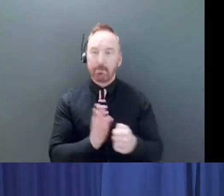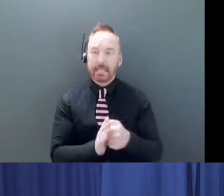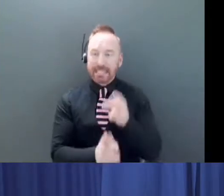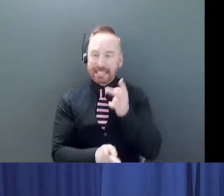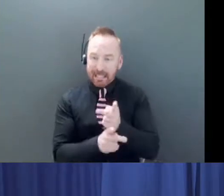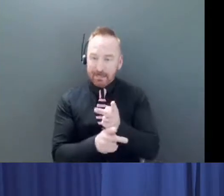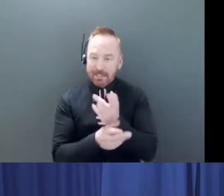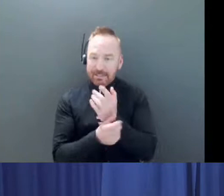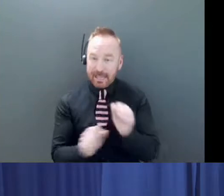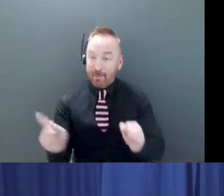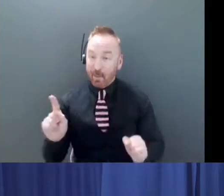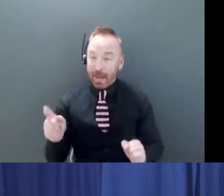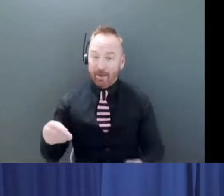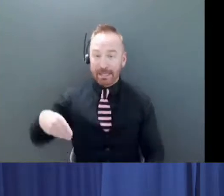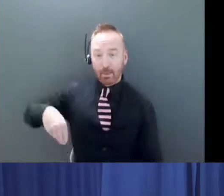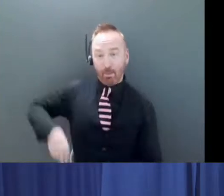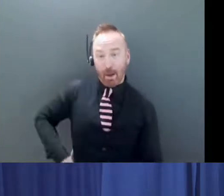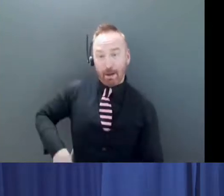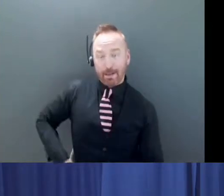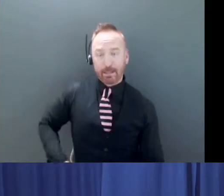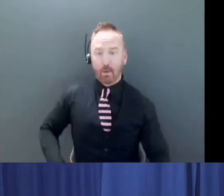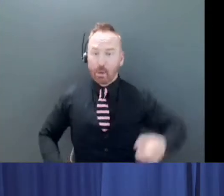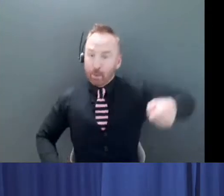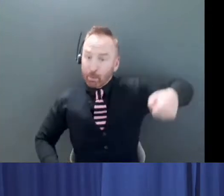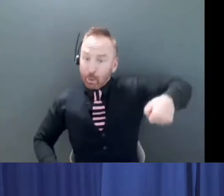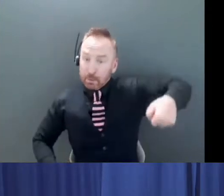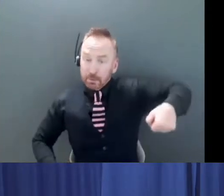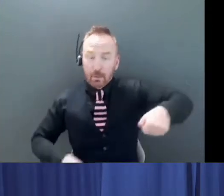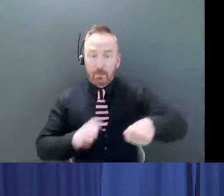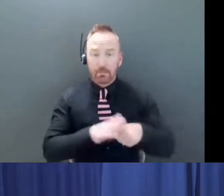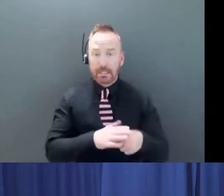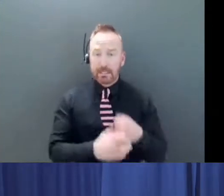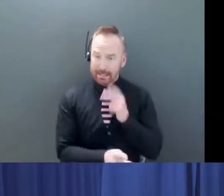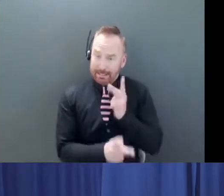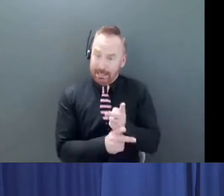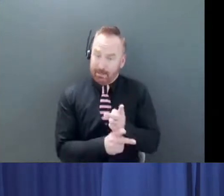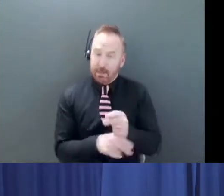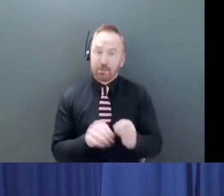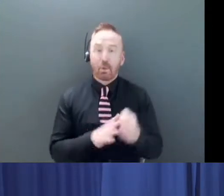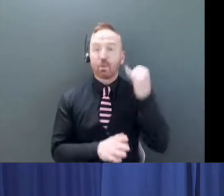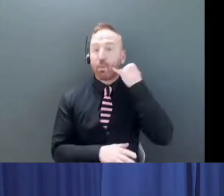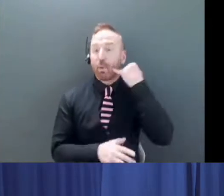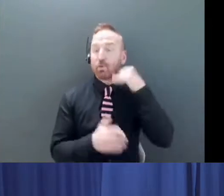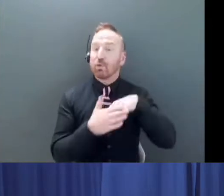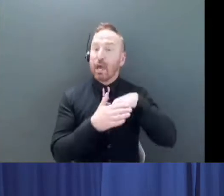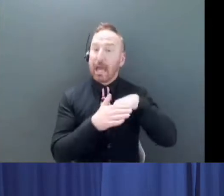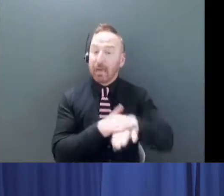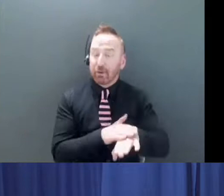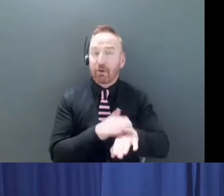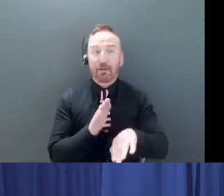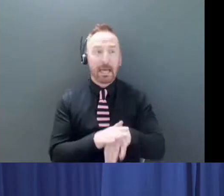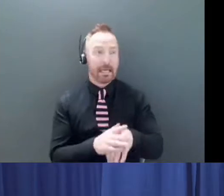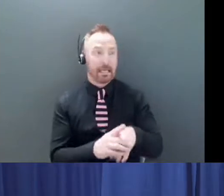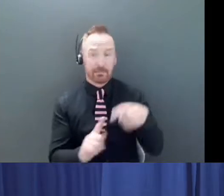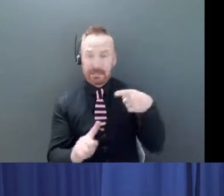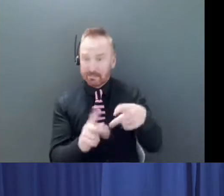when you are entering an indoor space where there might be the three Cs, closed spaces with